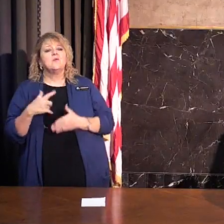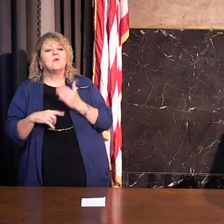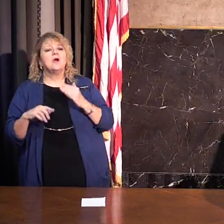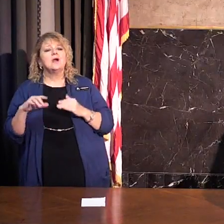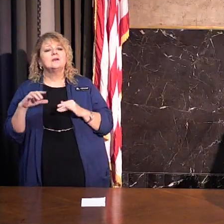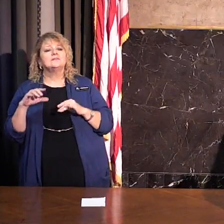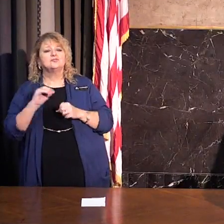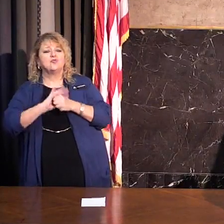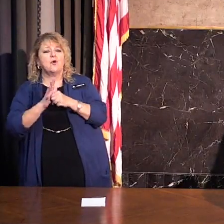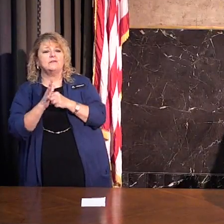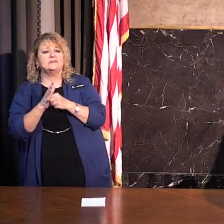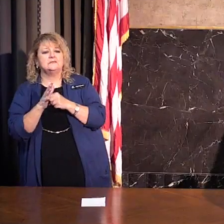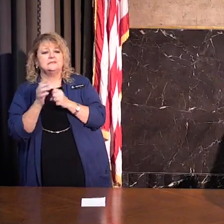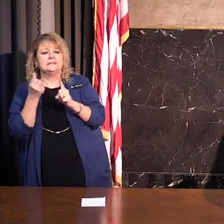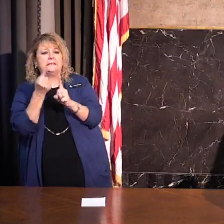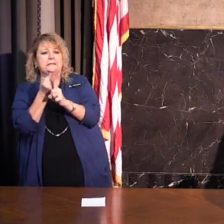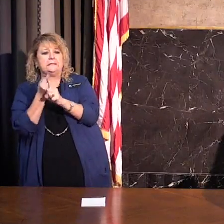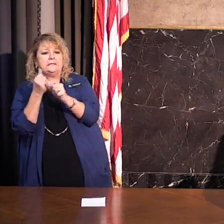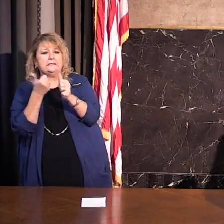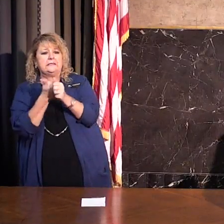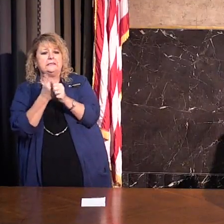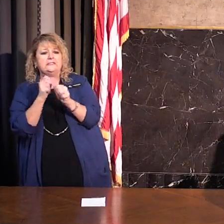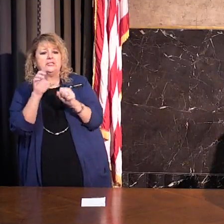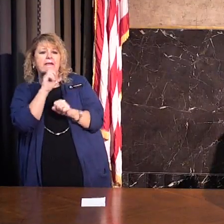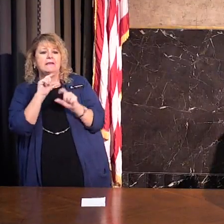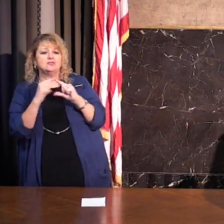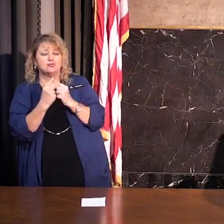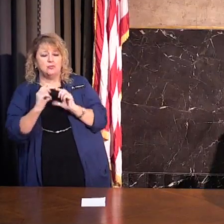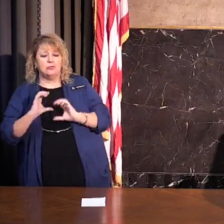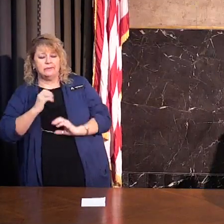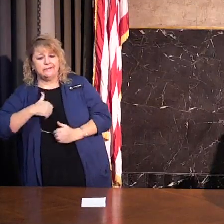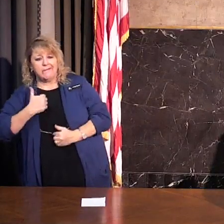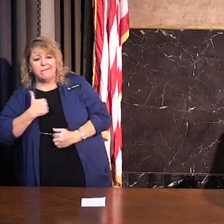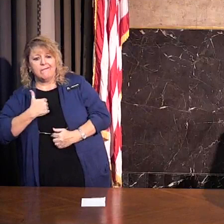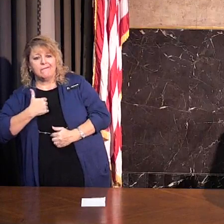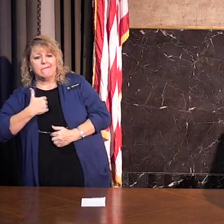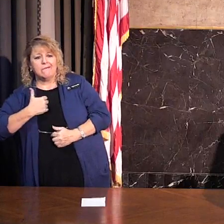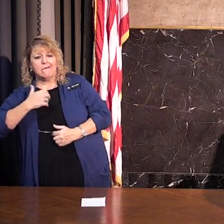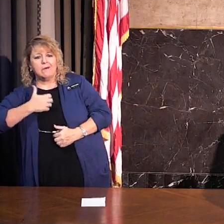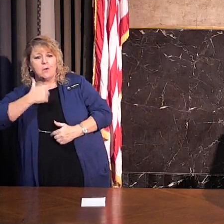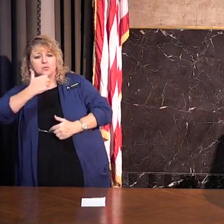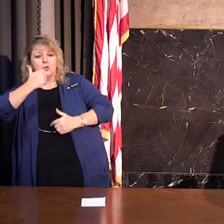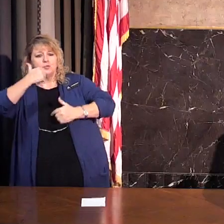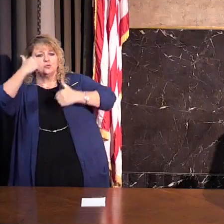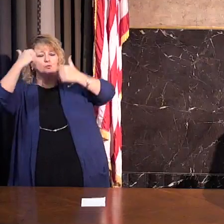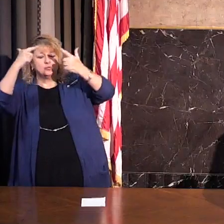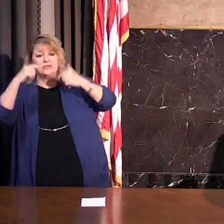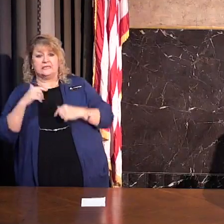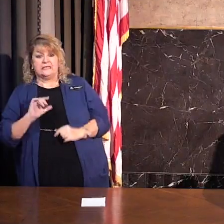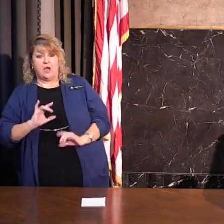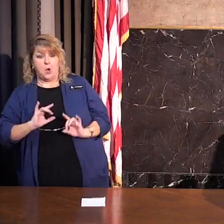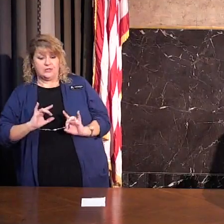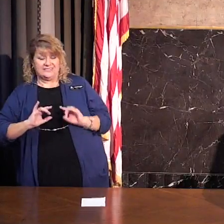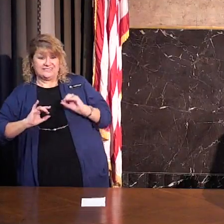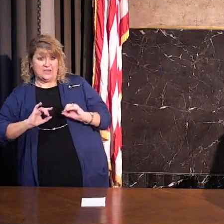particular age group and through this surge the youngest